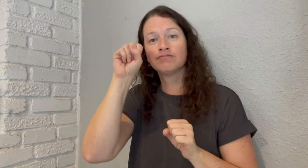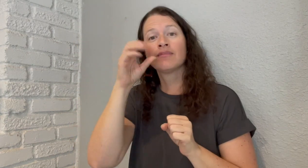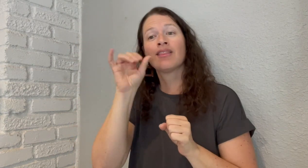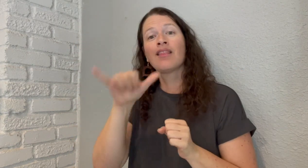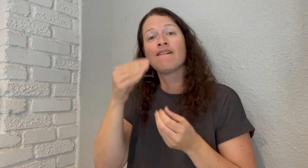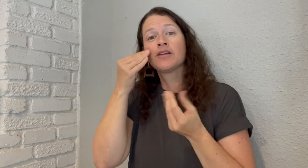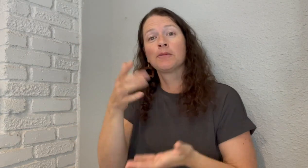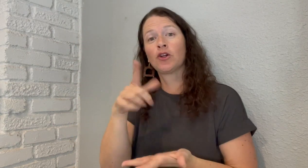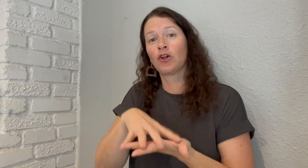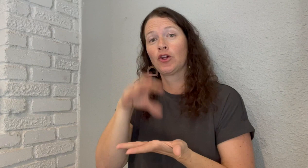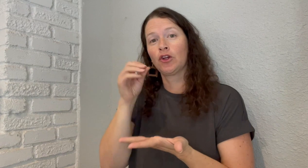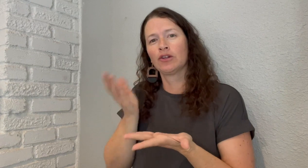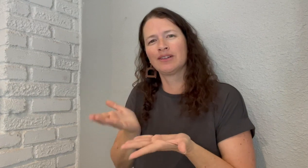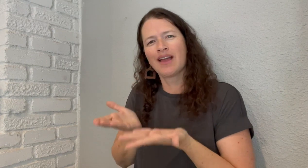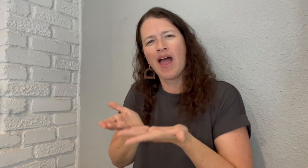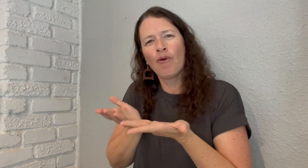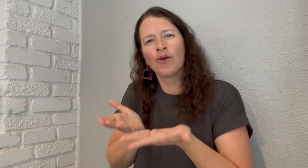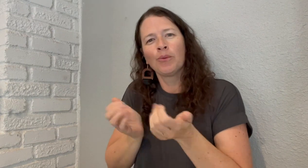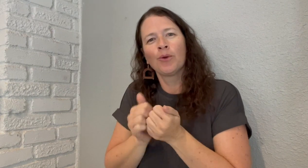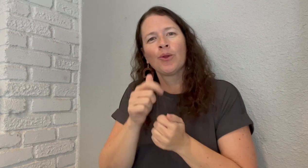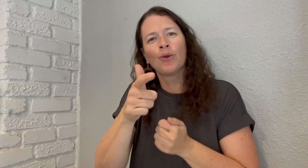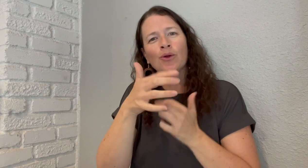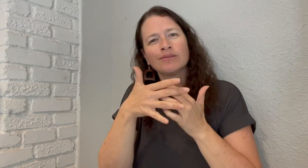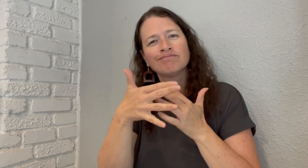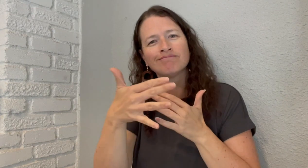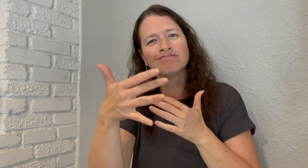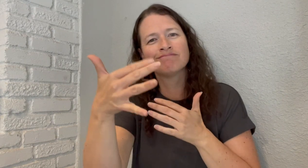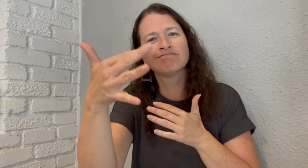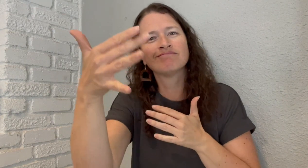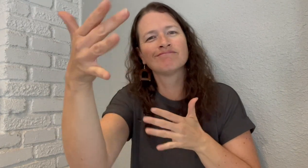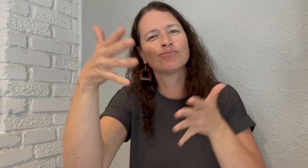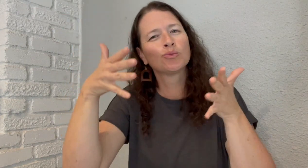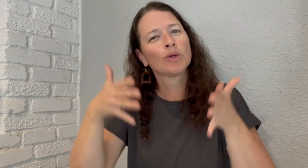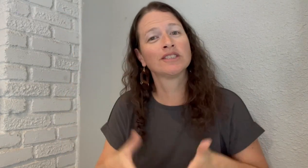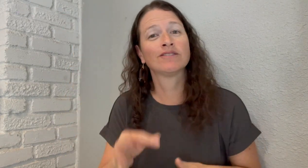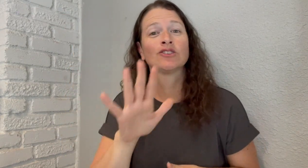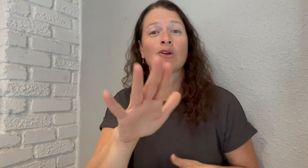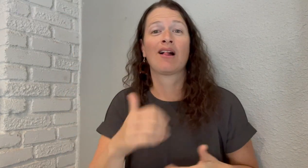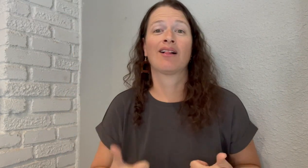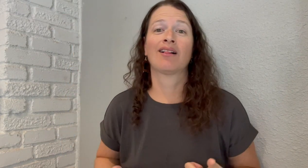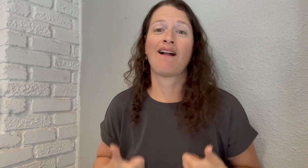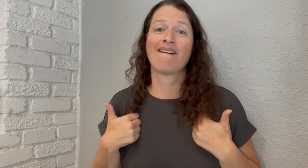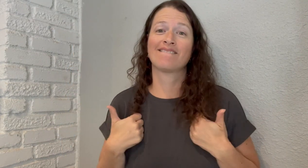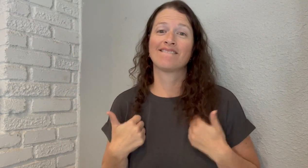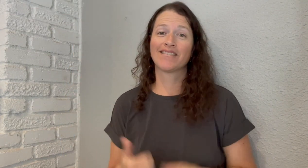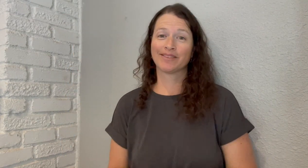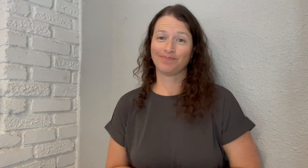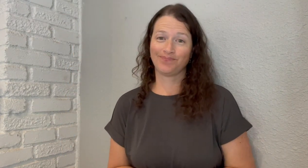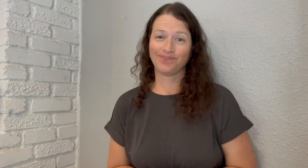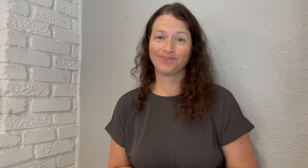be open to absorbing information. The information that you learn will carry you through the rest of your life.